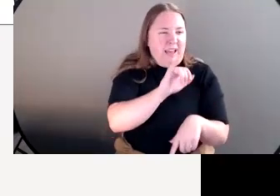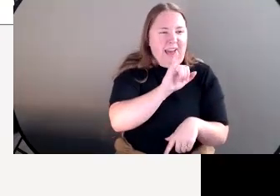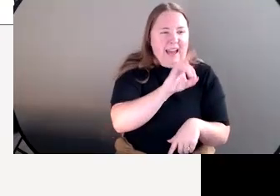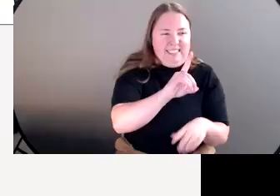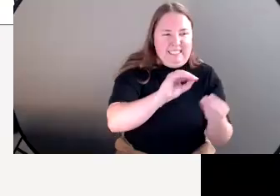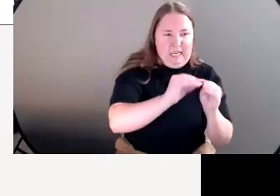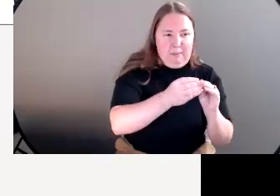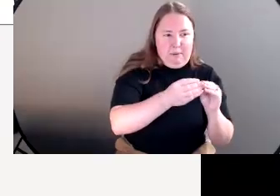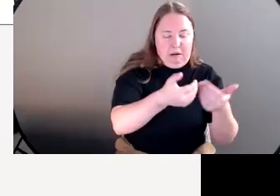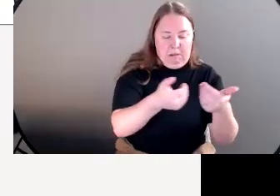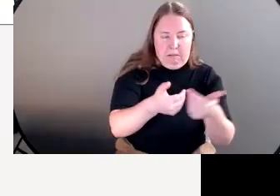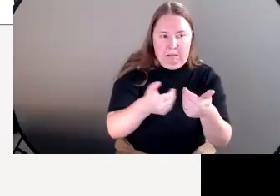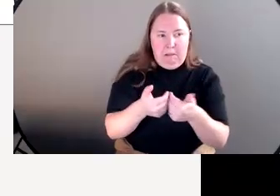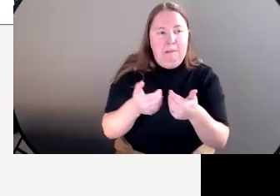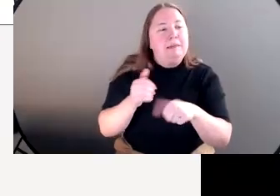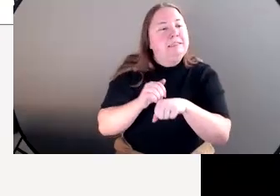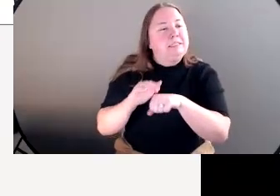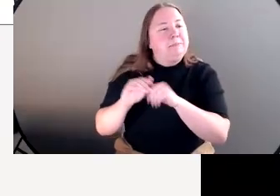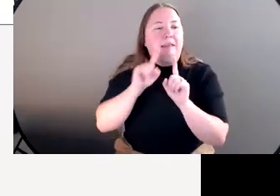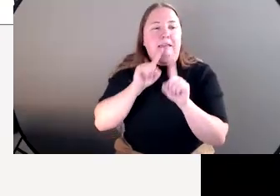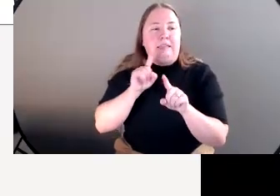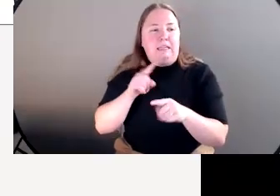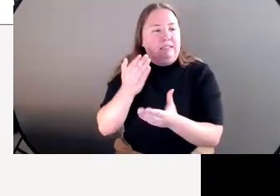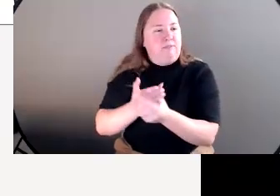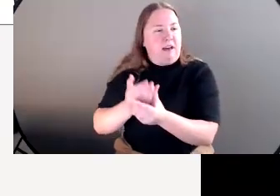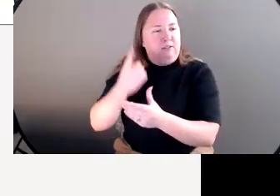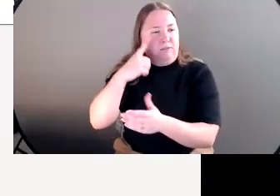and submit our attendance files for each section separately